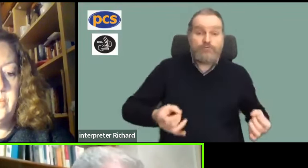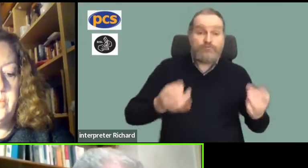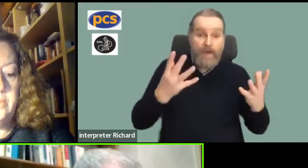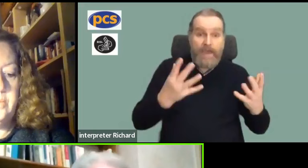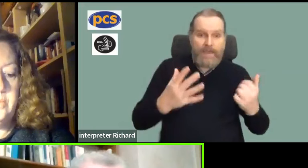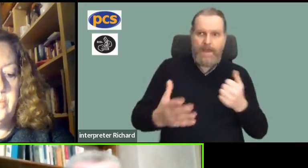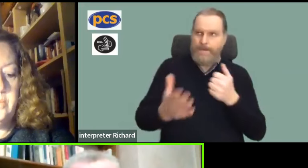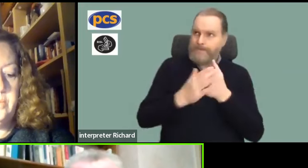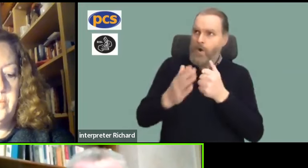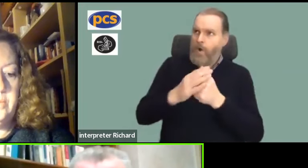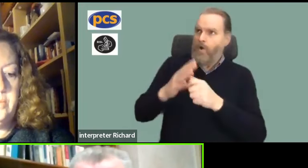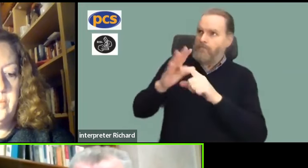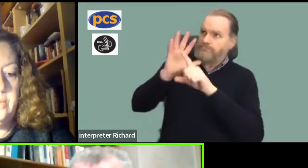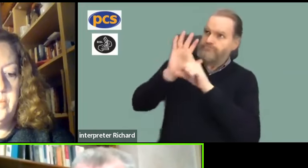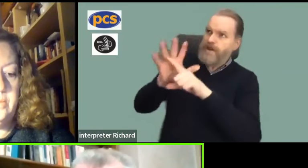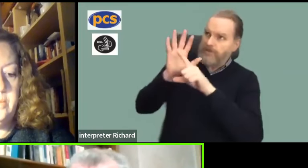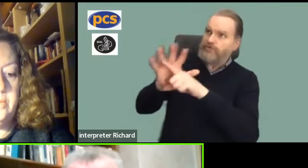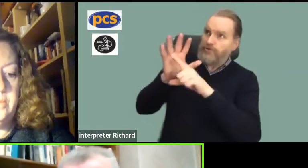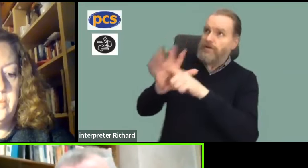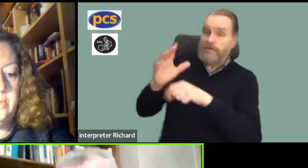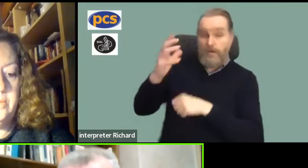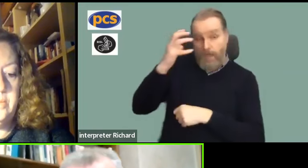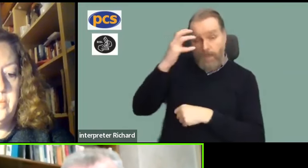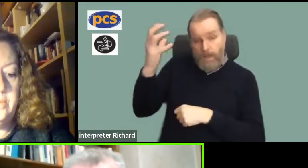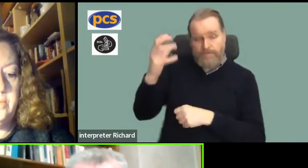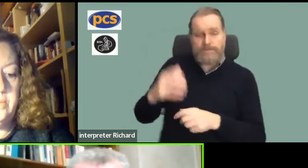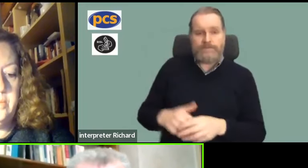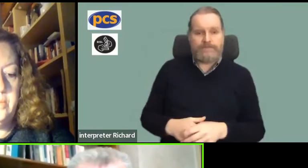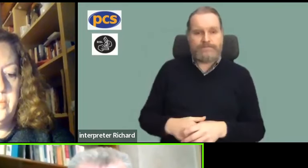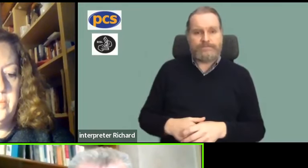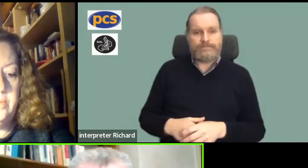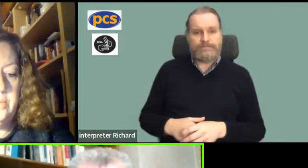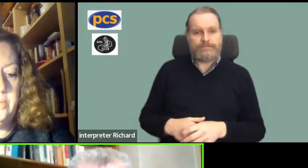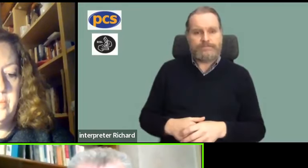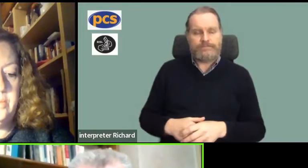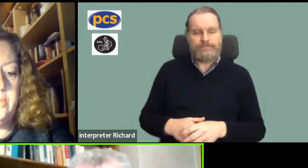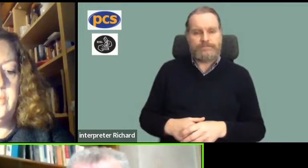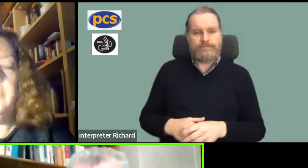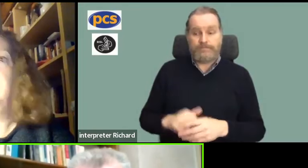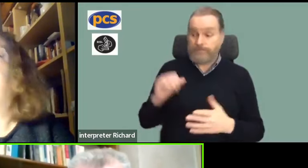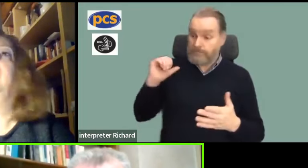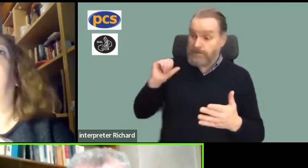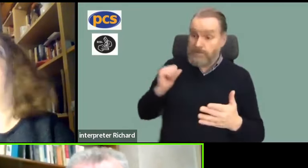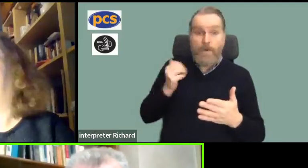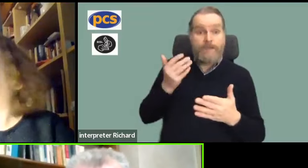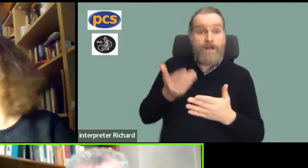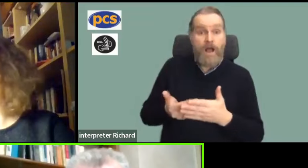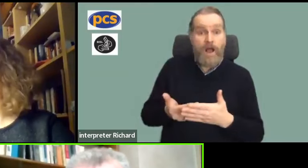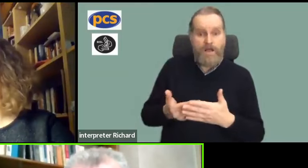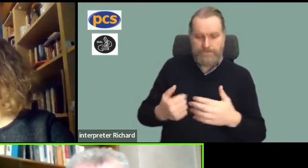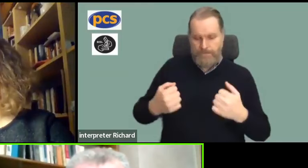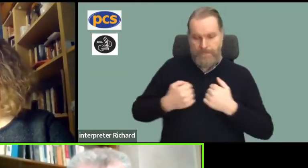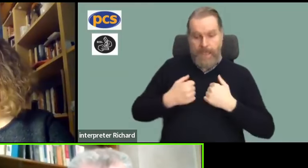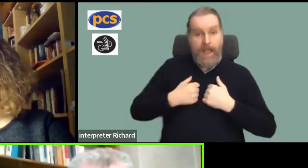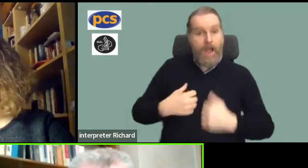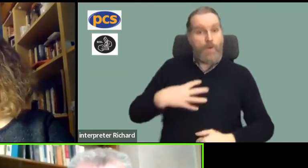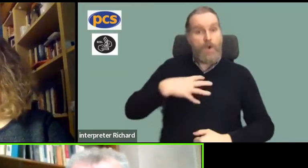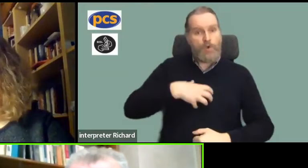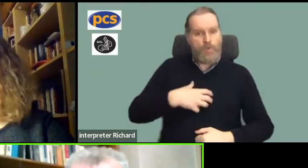people will go on strike than people who join in the more precious the Government will the Government will be under. I'm the Government will be under. I'm. One of the things we can see already see already from what we've done is the union is growing